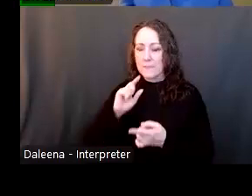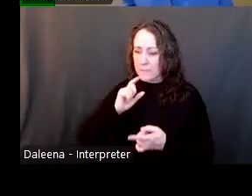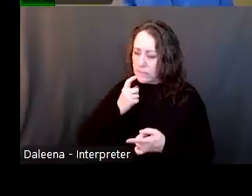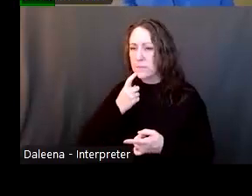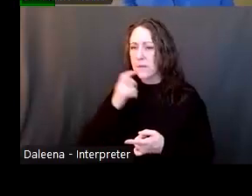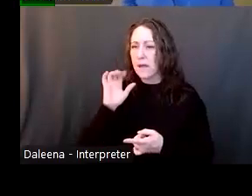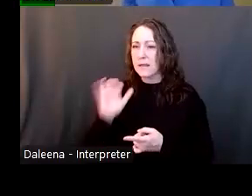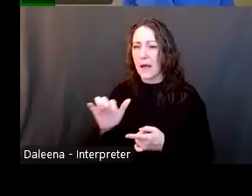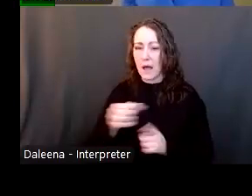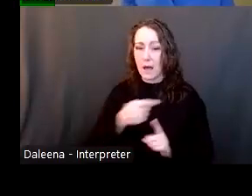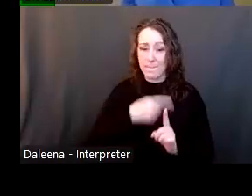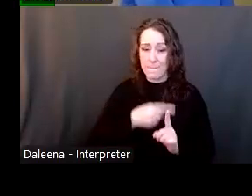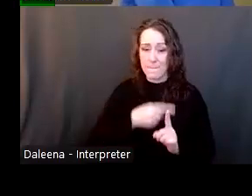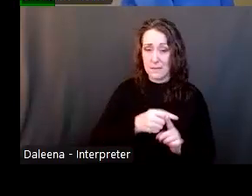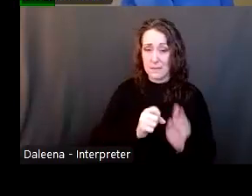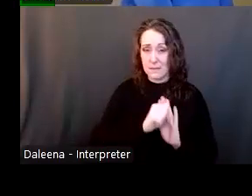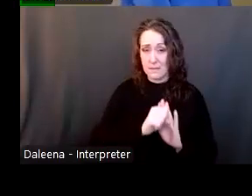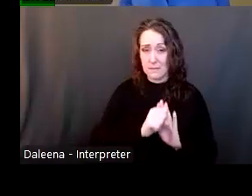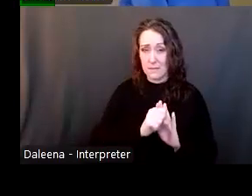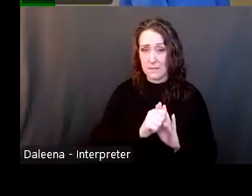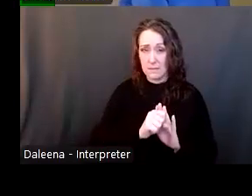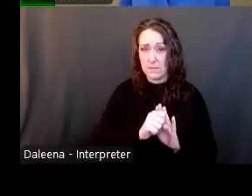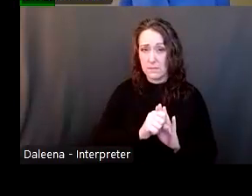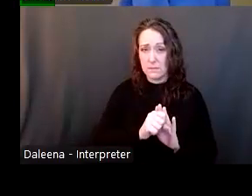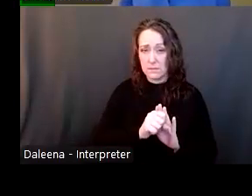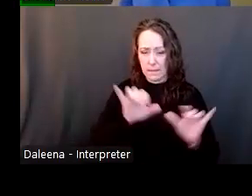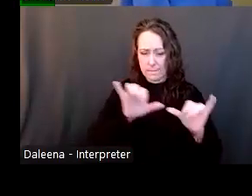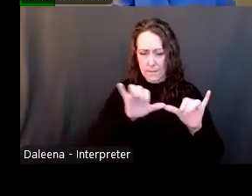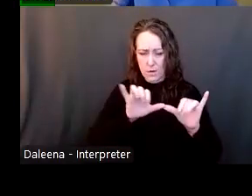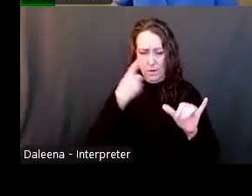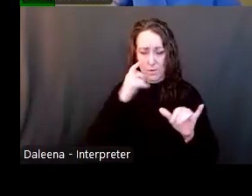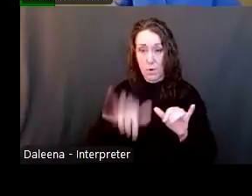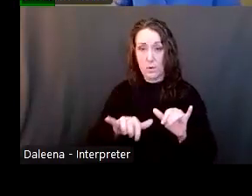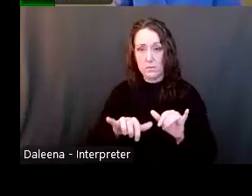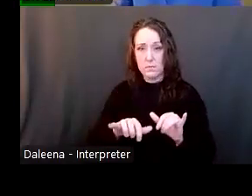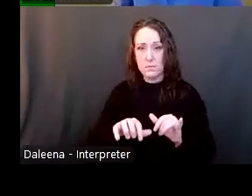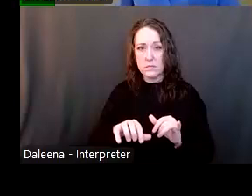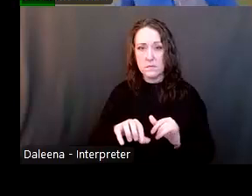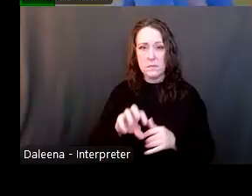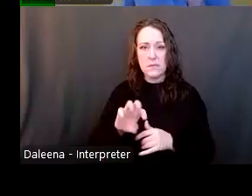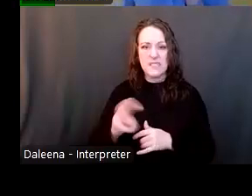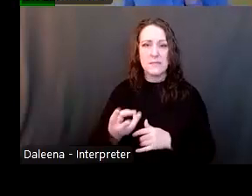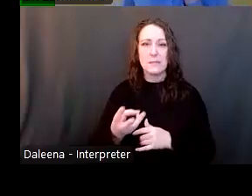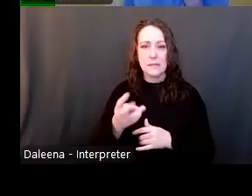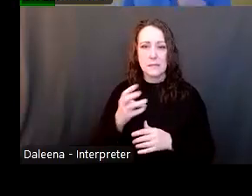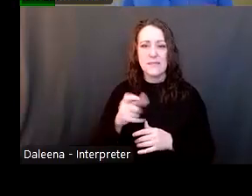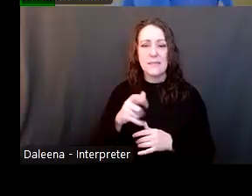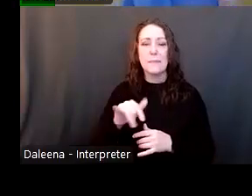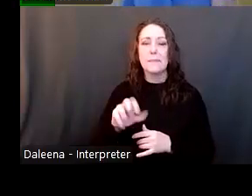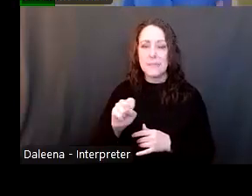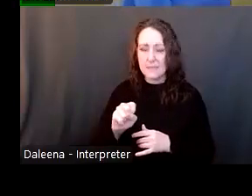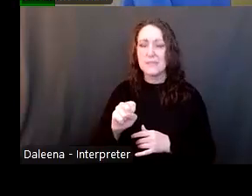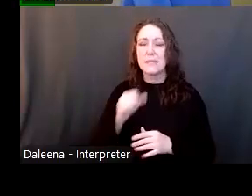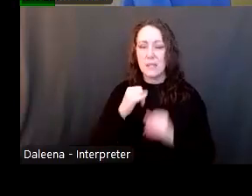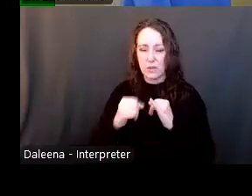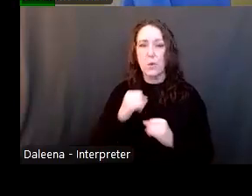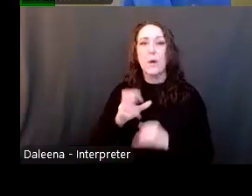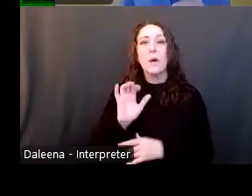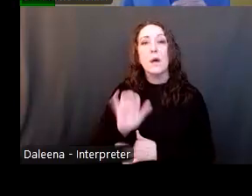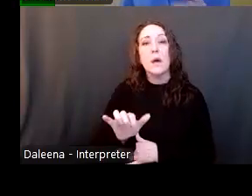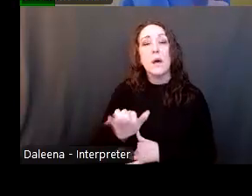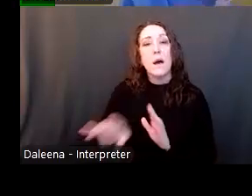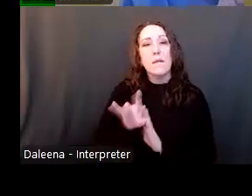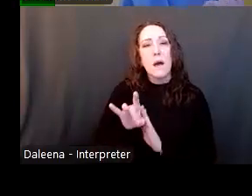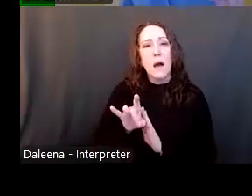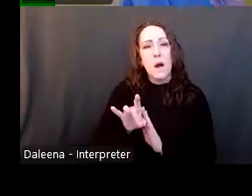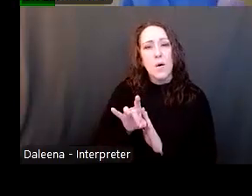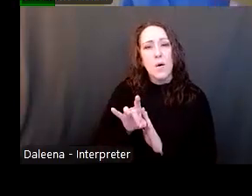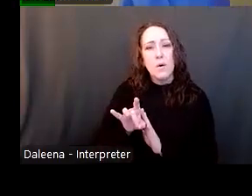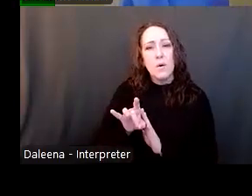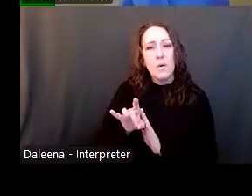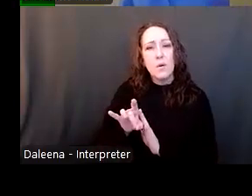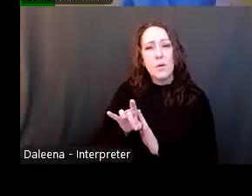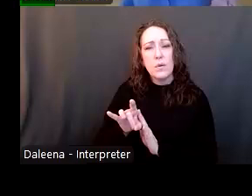positive symptoms measured on the sips interview and what was found is that the impact which we